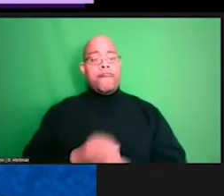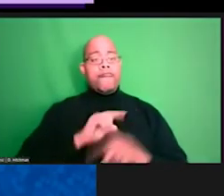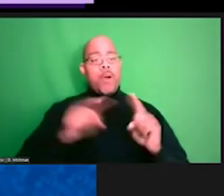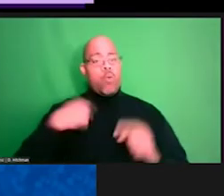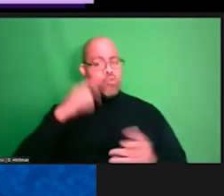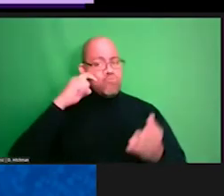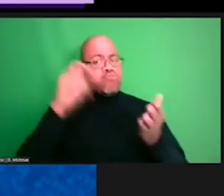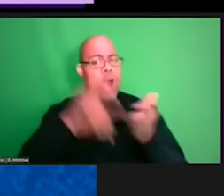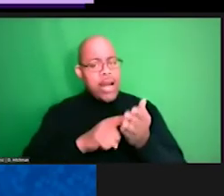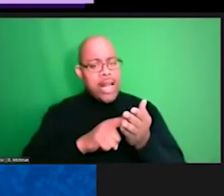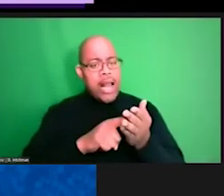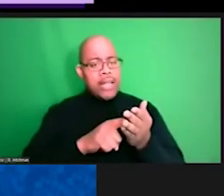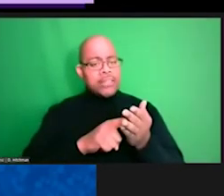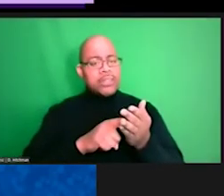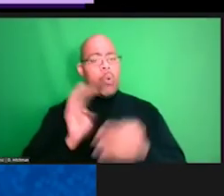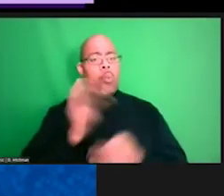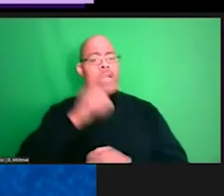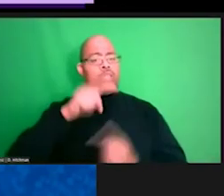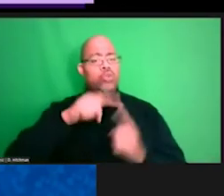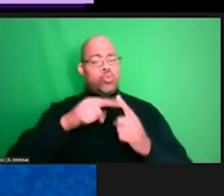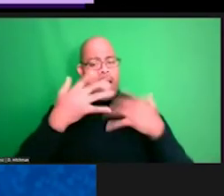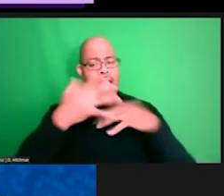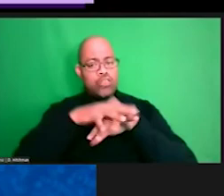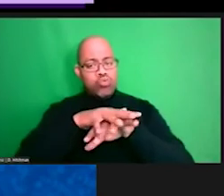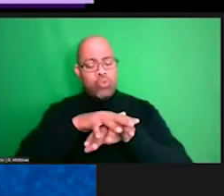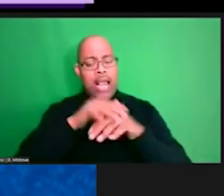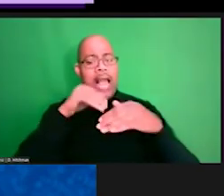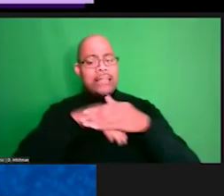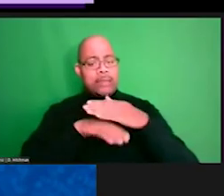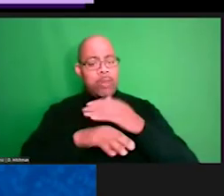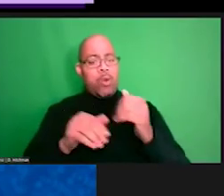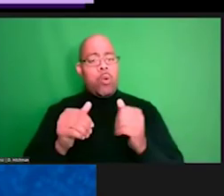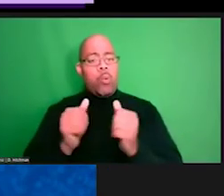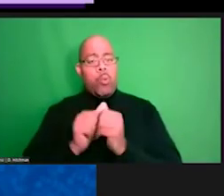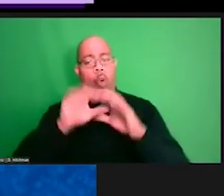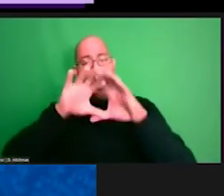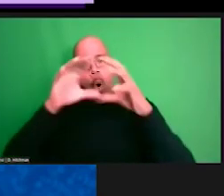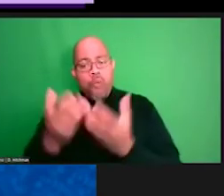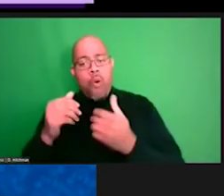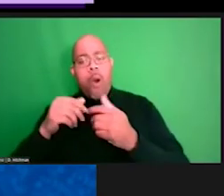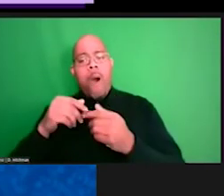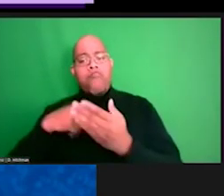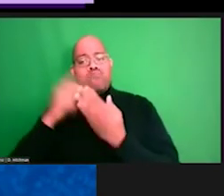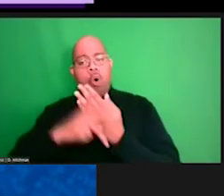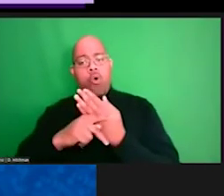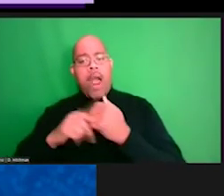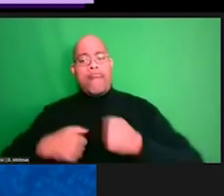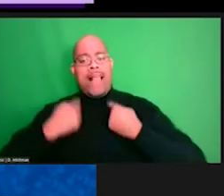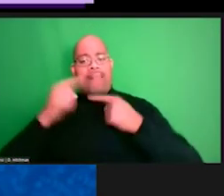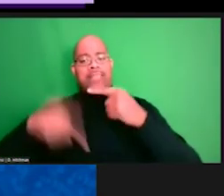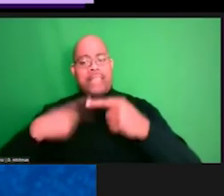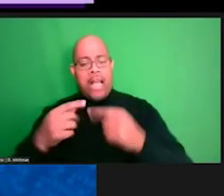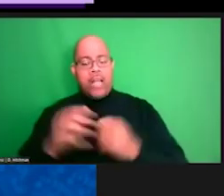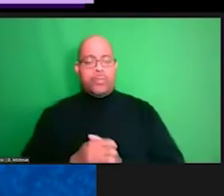that we need to integrate accessibility within the overall program life cycle at the front